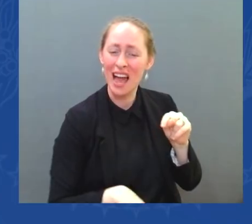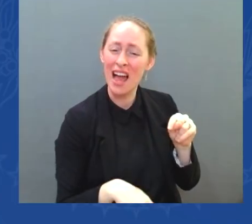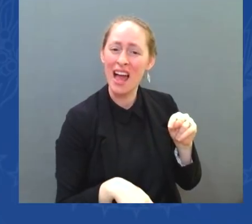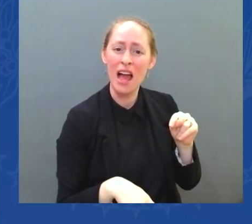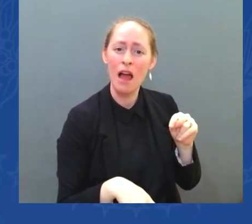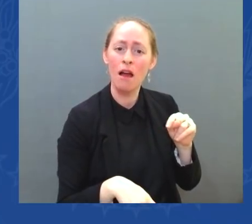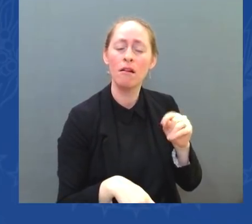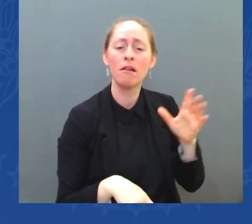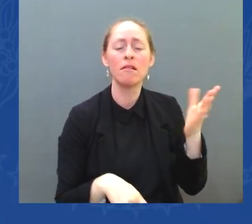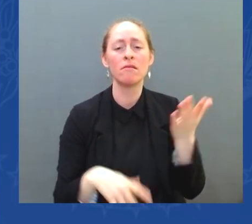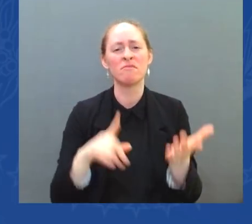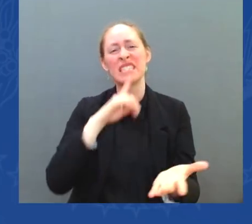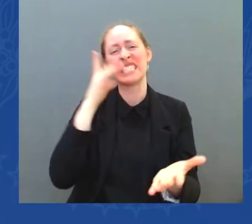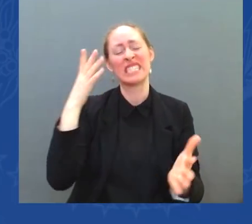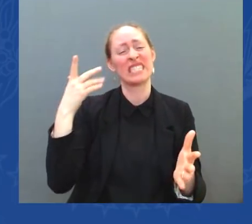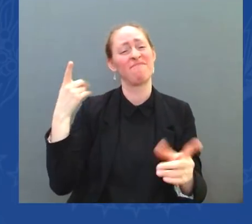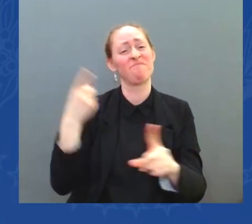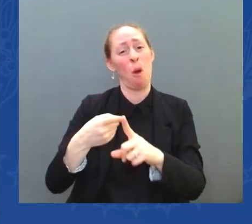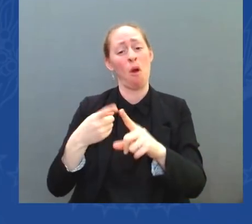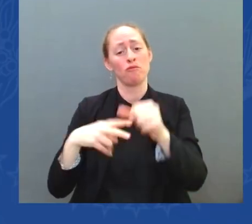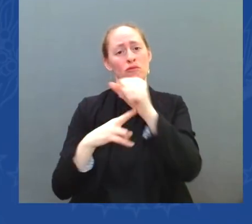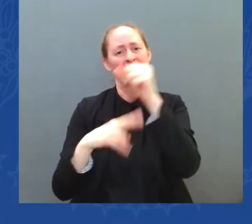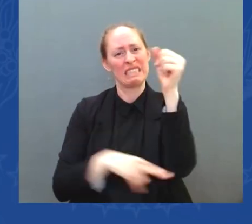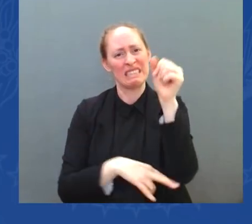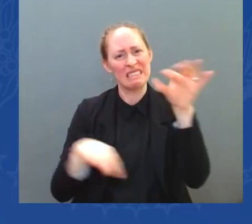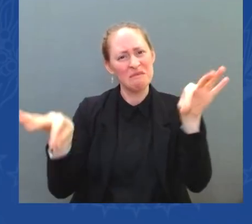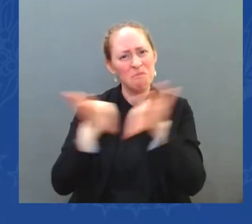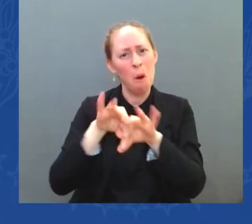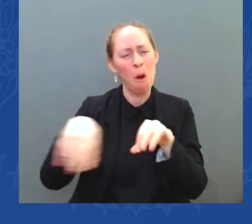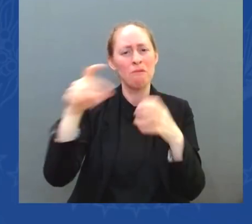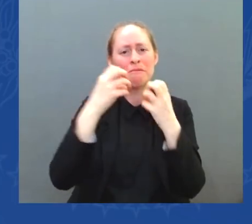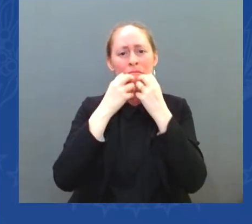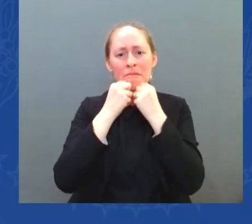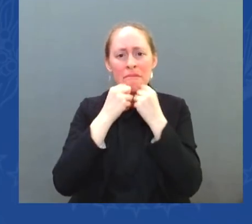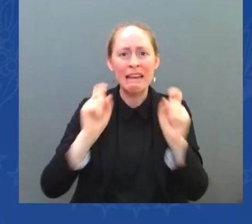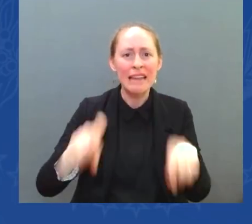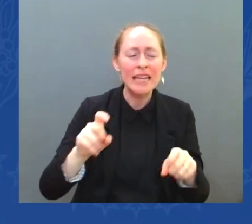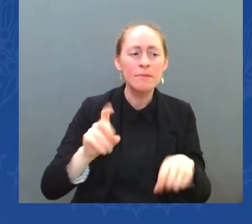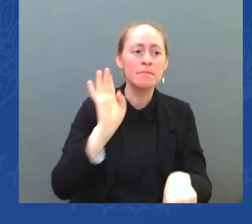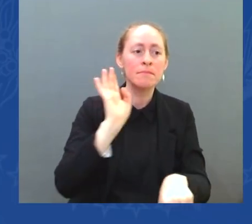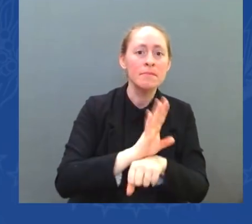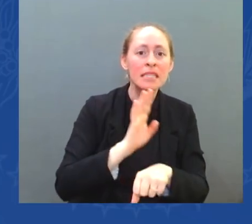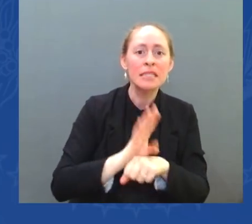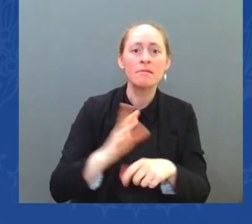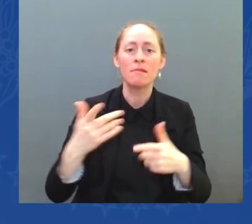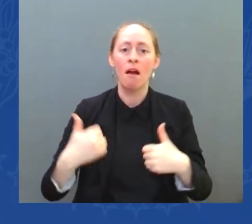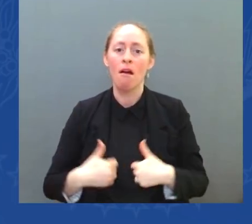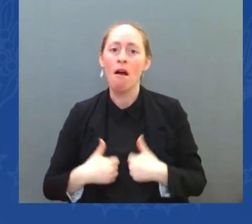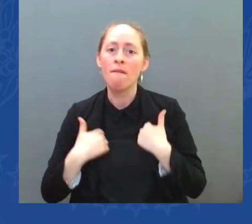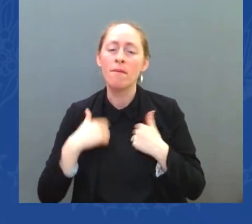and for small businesses to be able to serve their customers. These are bridges that, when they're closed, shifts